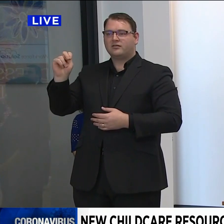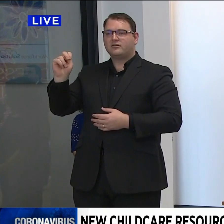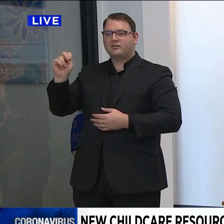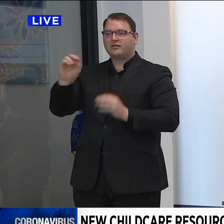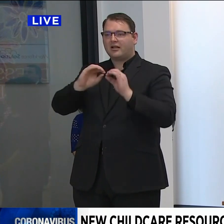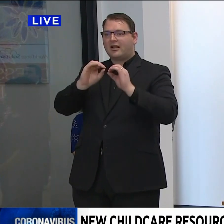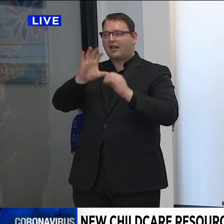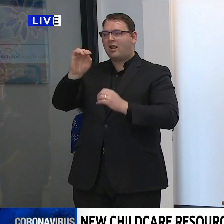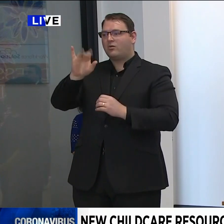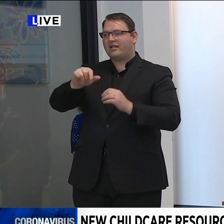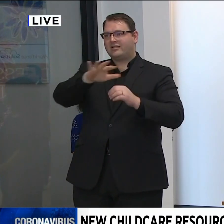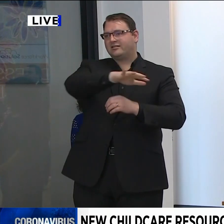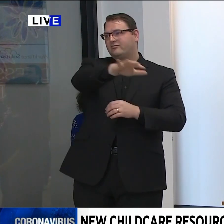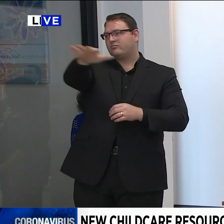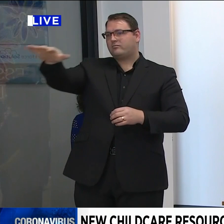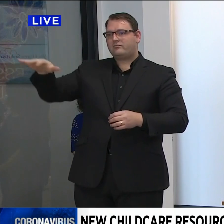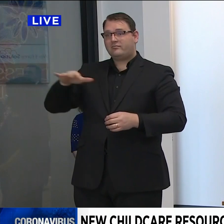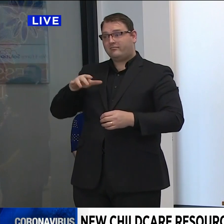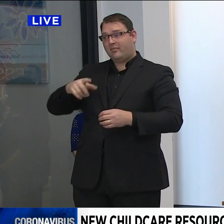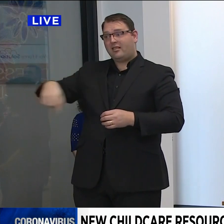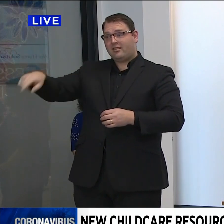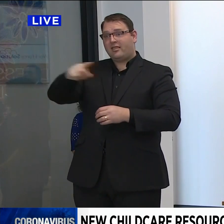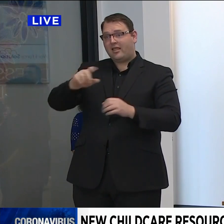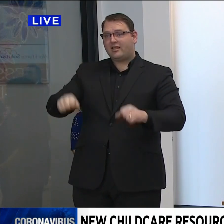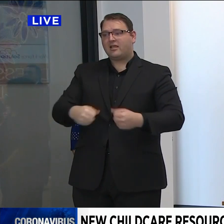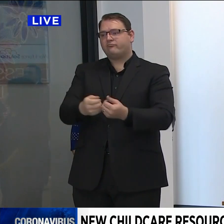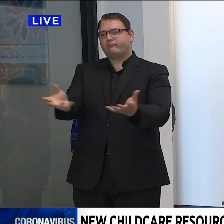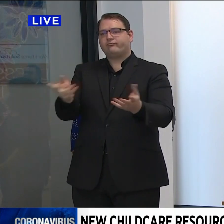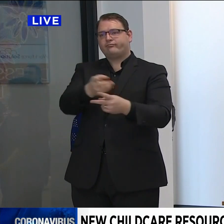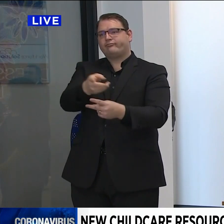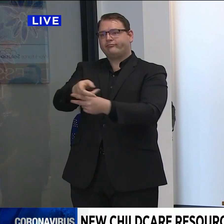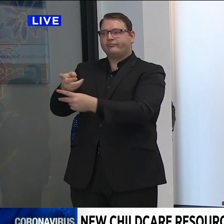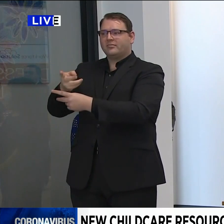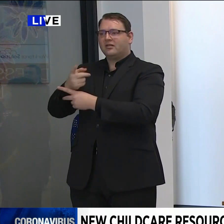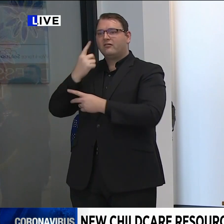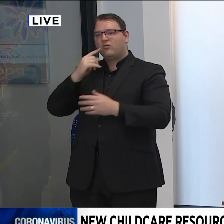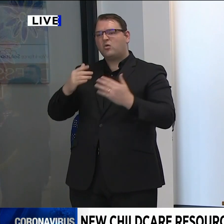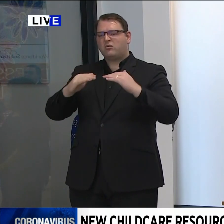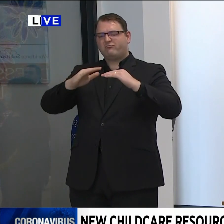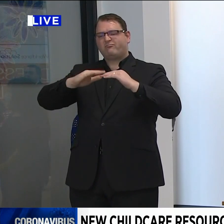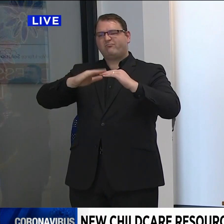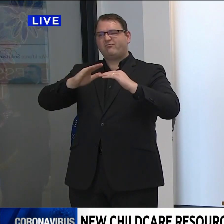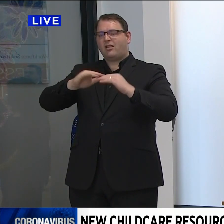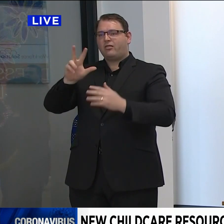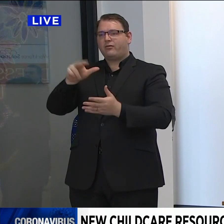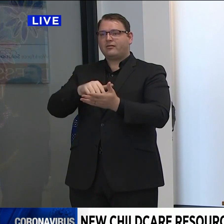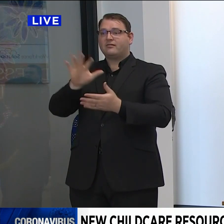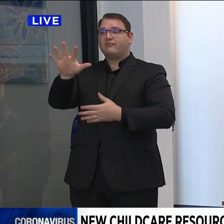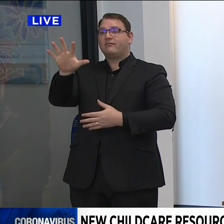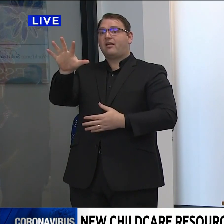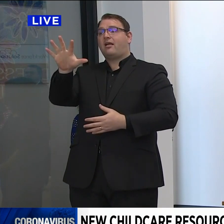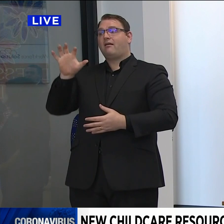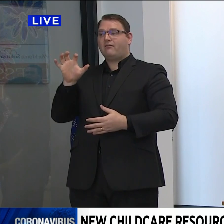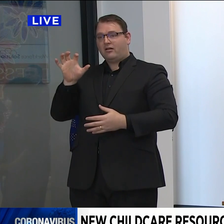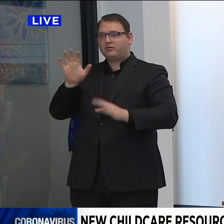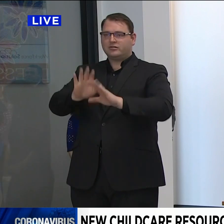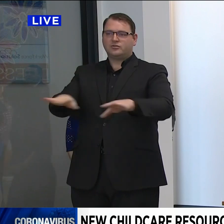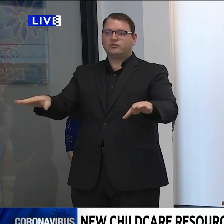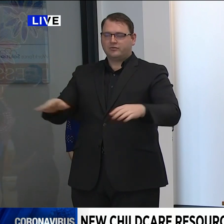Galveston Harris Liberty Harris Liberty Matagorda Montgomery. Walker Matagorda Montgomery. Walker was Waller and Wharton counties was Waller and Wharton counties which can provide